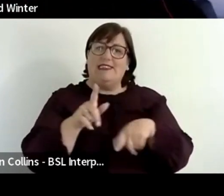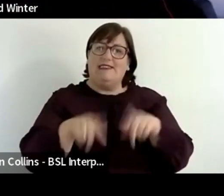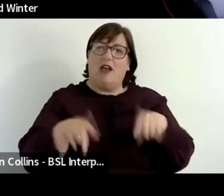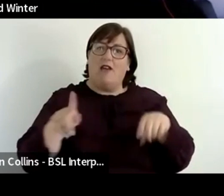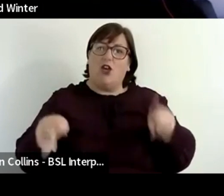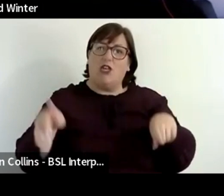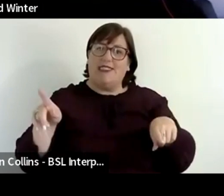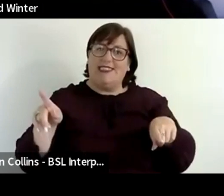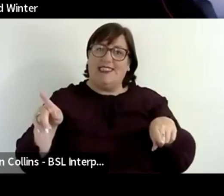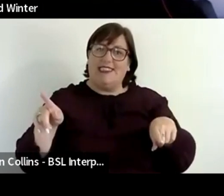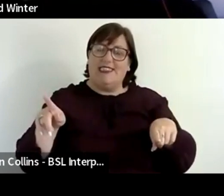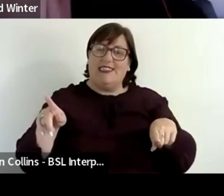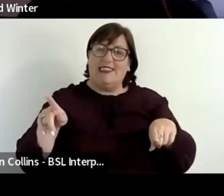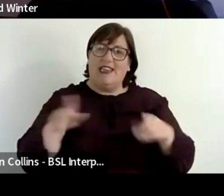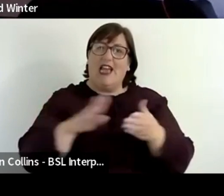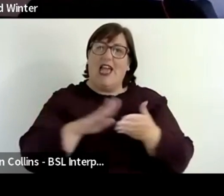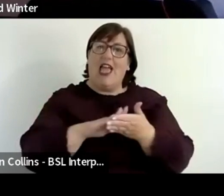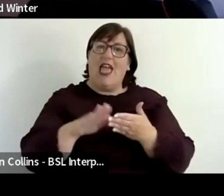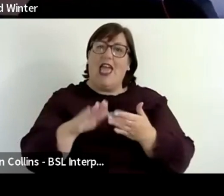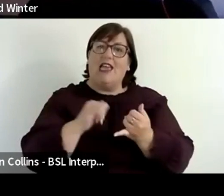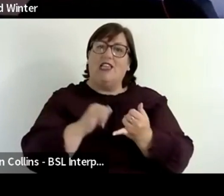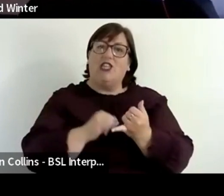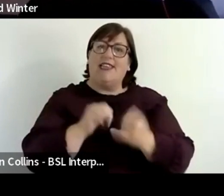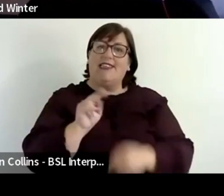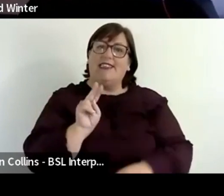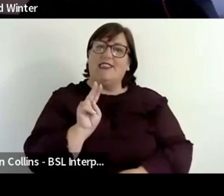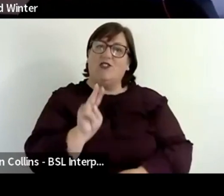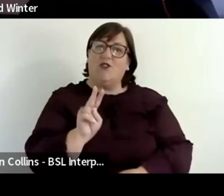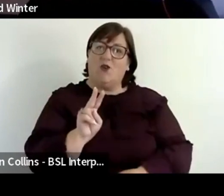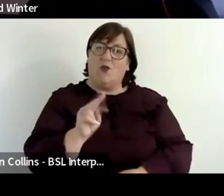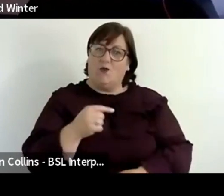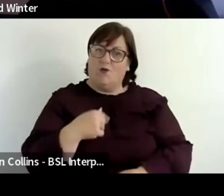My role is to essentially look after the inclusion